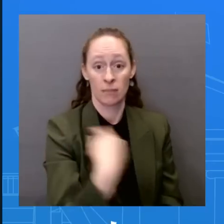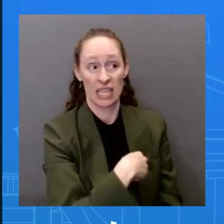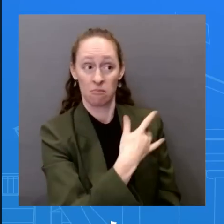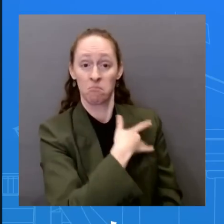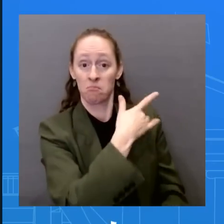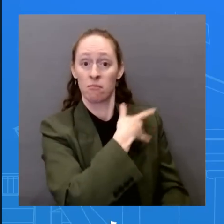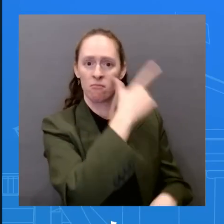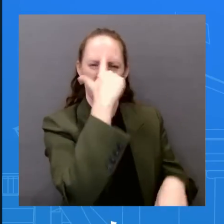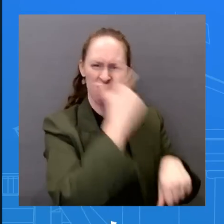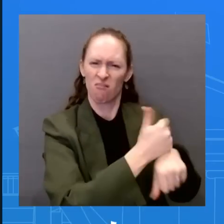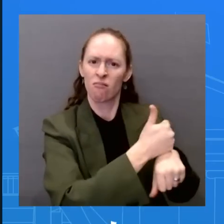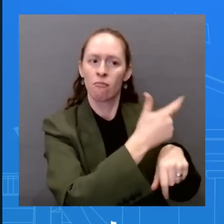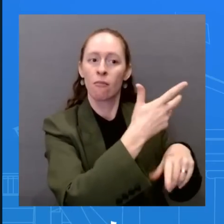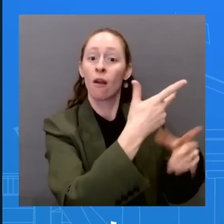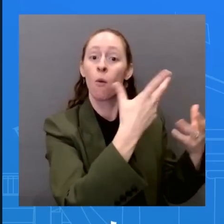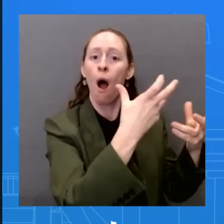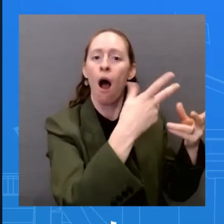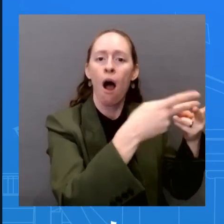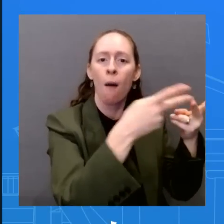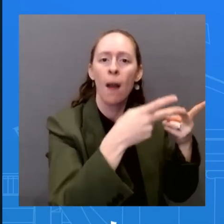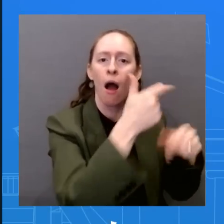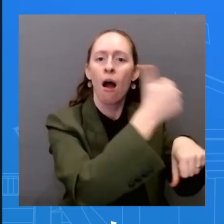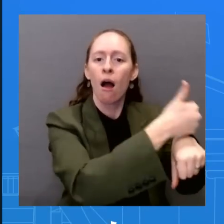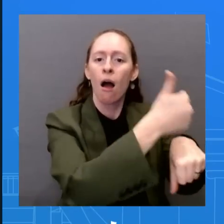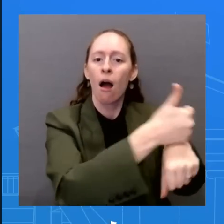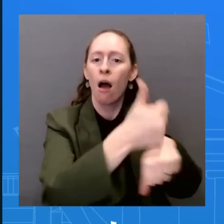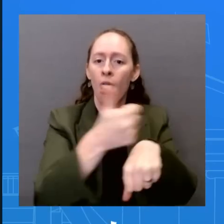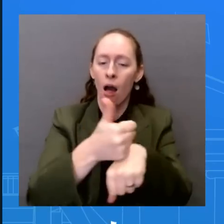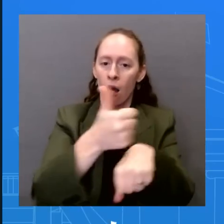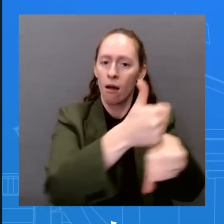At the U.N. today, Ambassador Thomas-Greenfield will demand